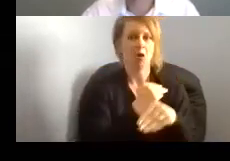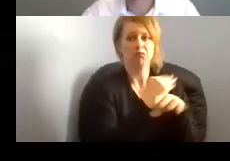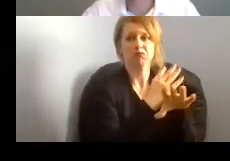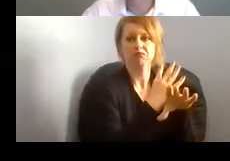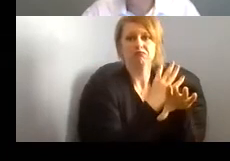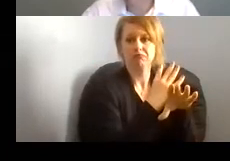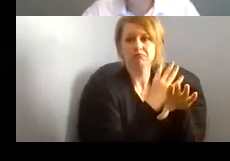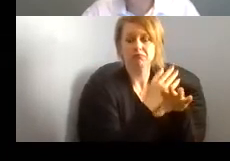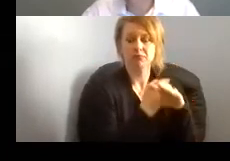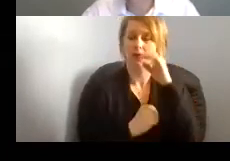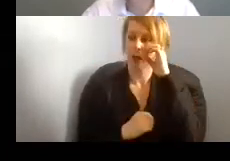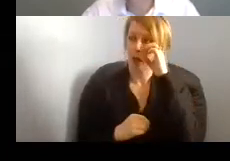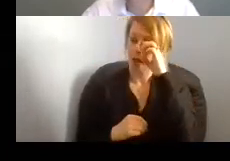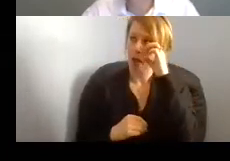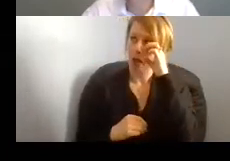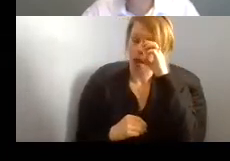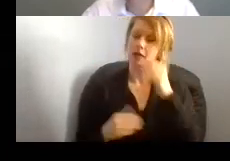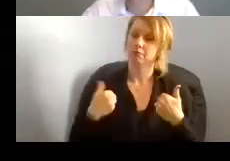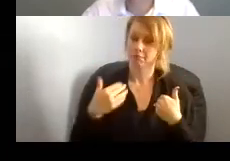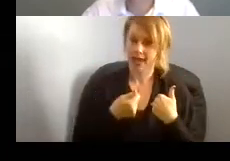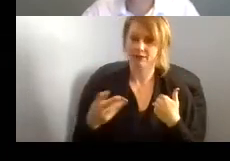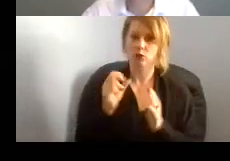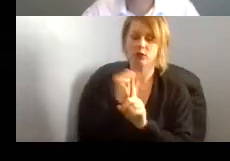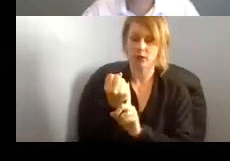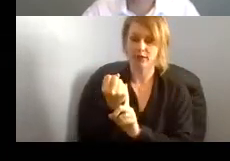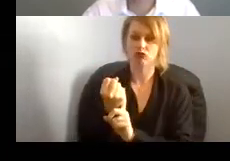And there were a couple situations where students in that class contacted